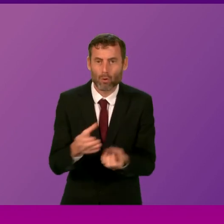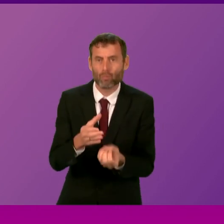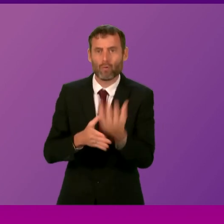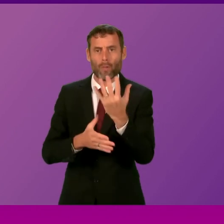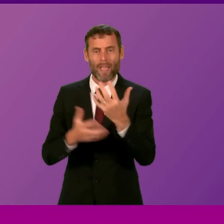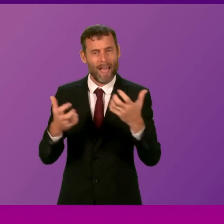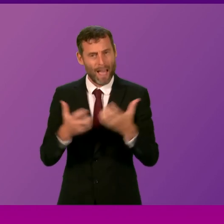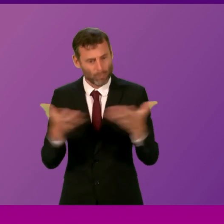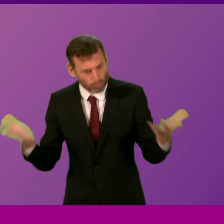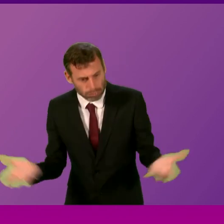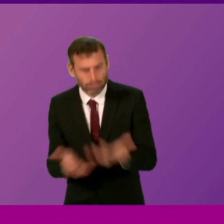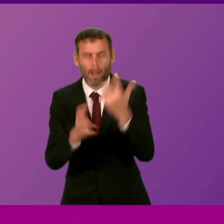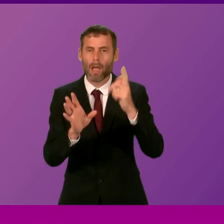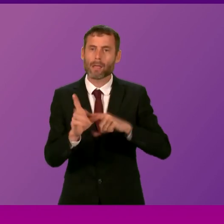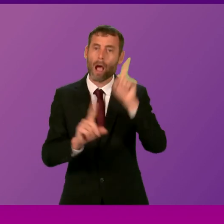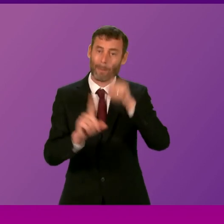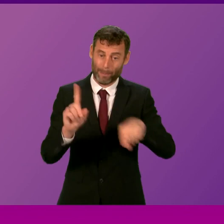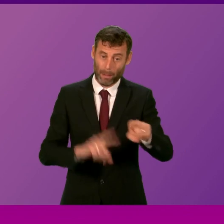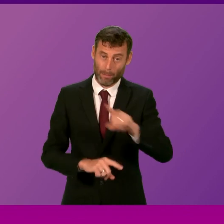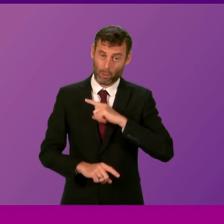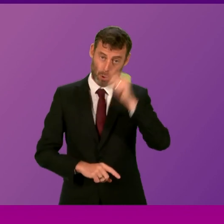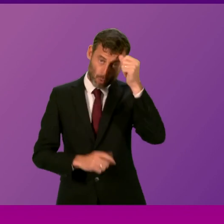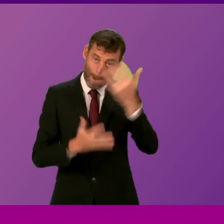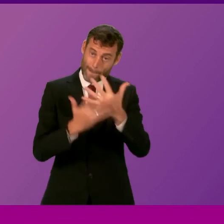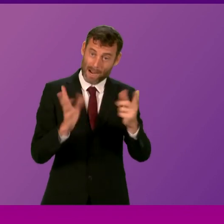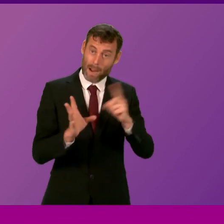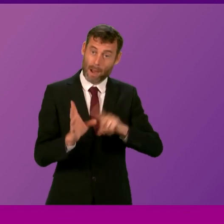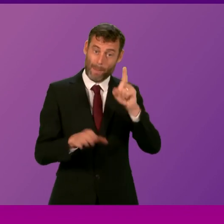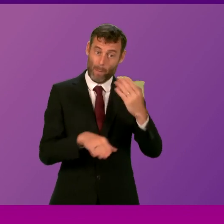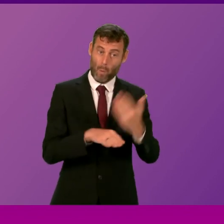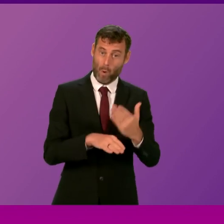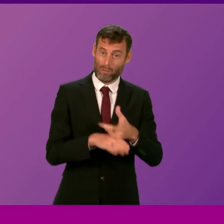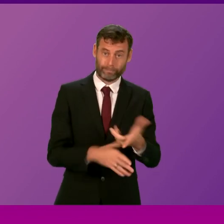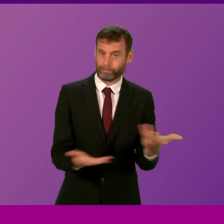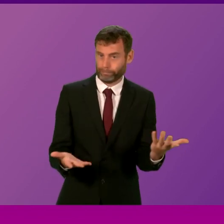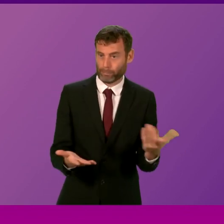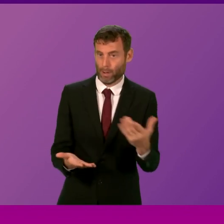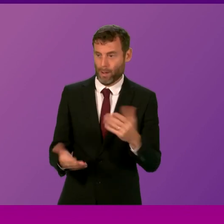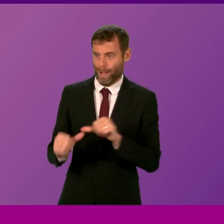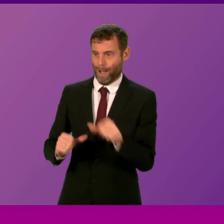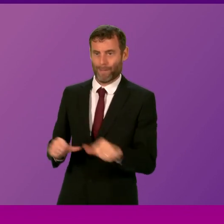that have been lost as a result of Brexit. Does the Deputy First Minister agree that